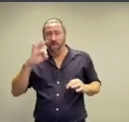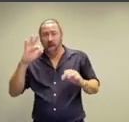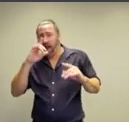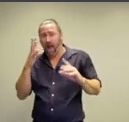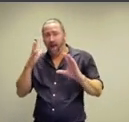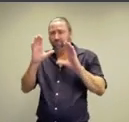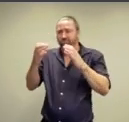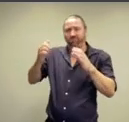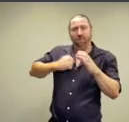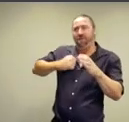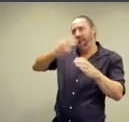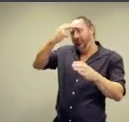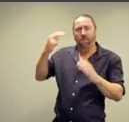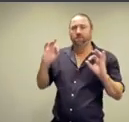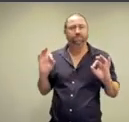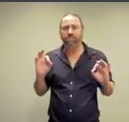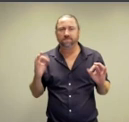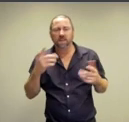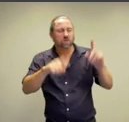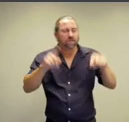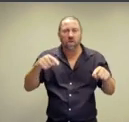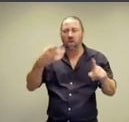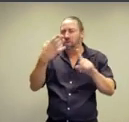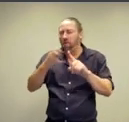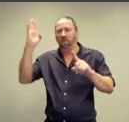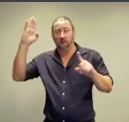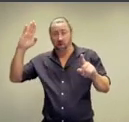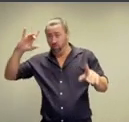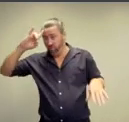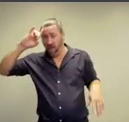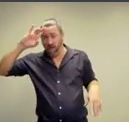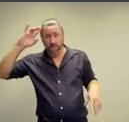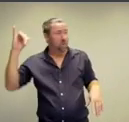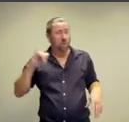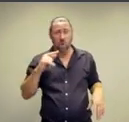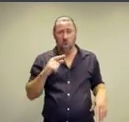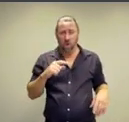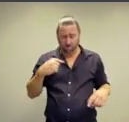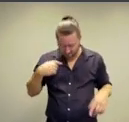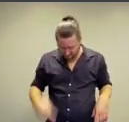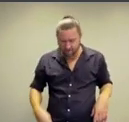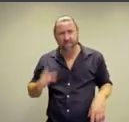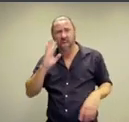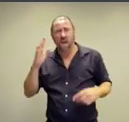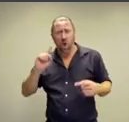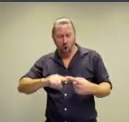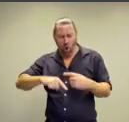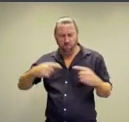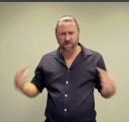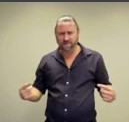the punk objective was to mix together the diverse, the unexpected, the absurd and sometimes the completely